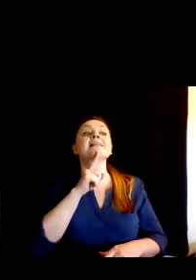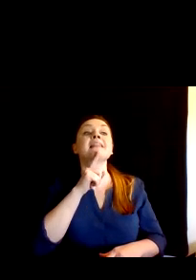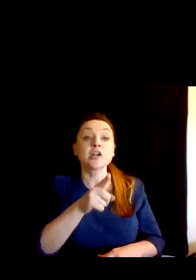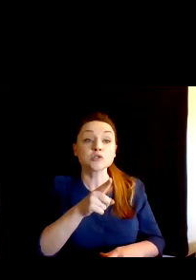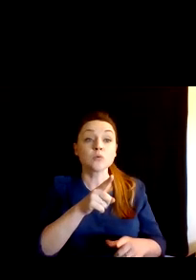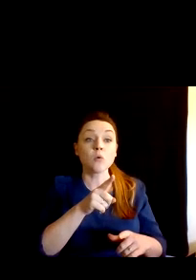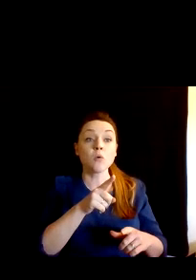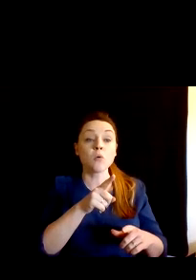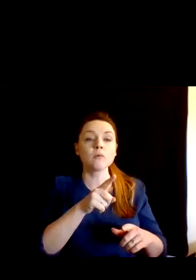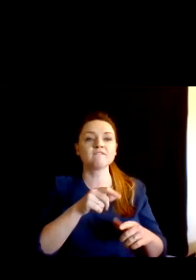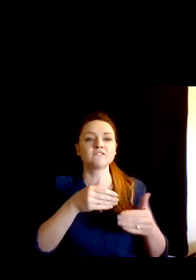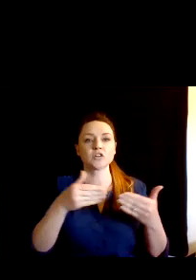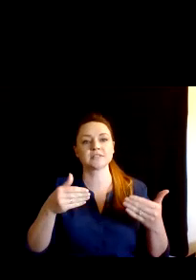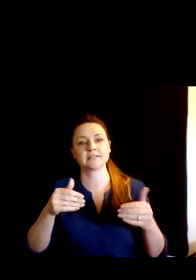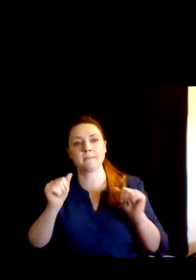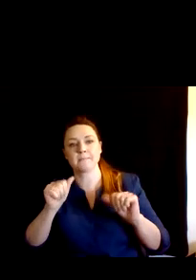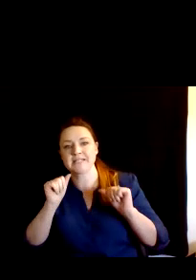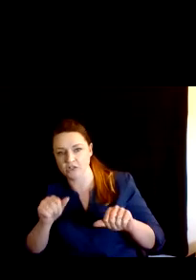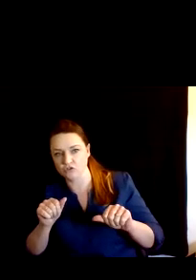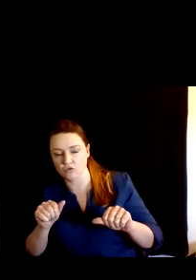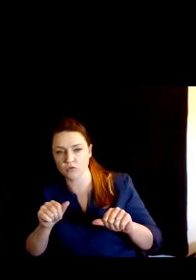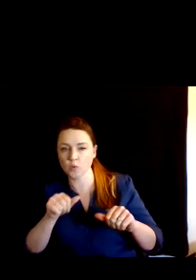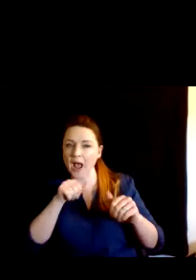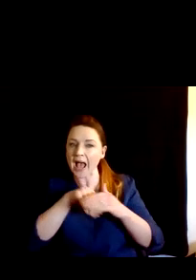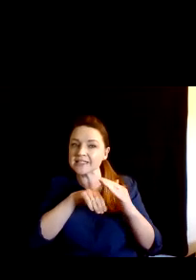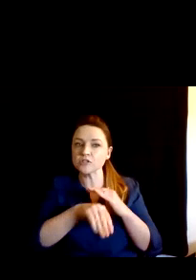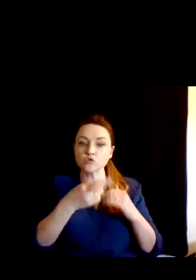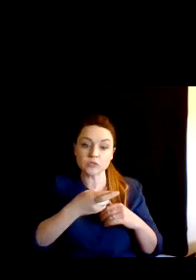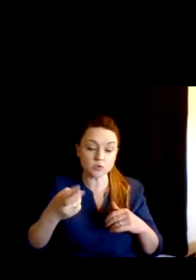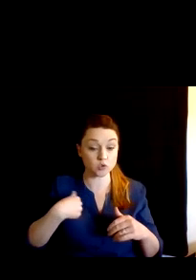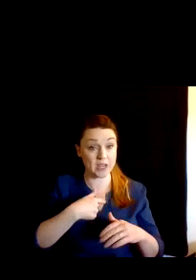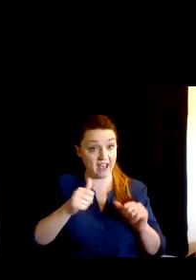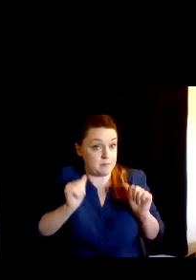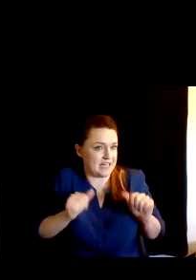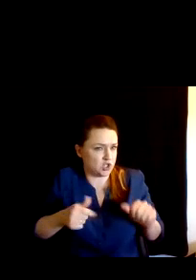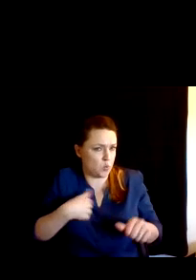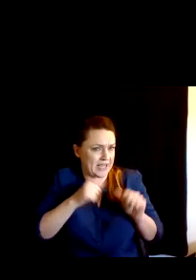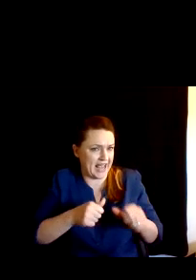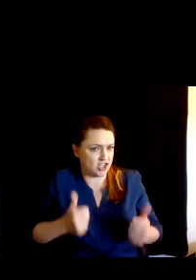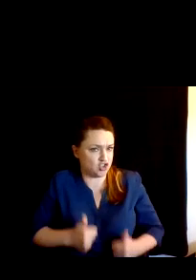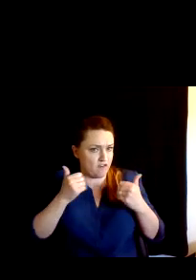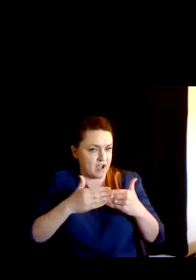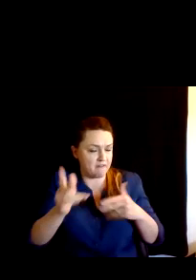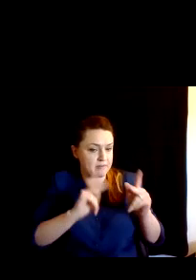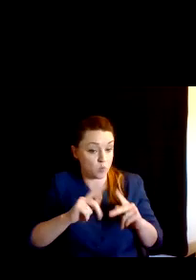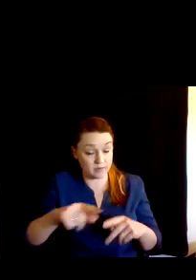is related to insights and resources. So we have the potential to survive. People with intellectual and developmental disabilities